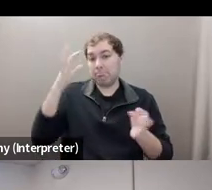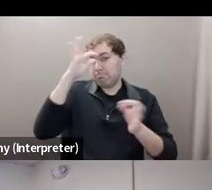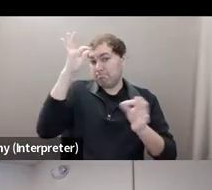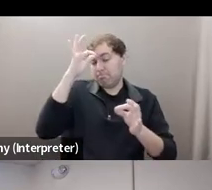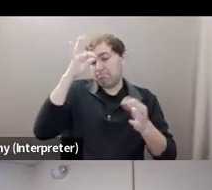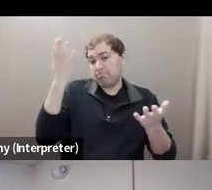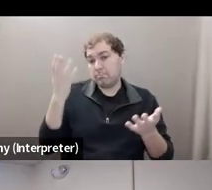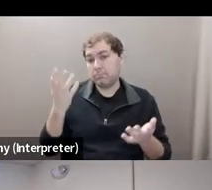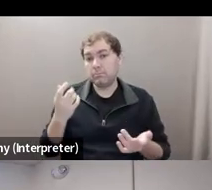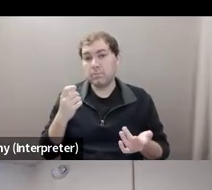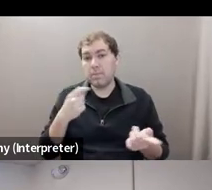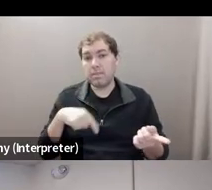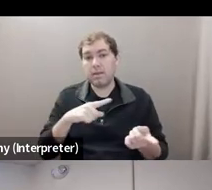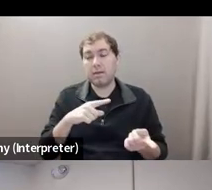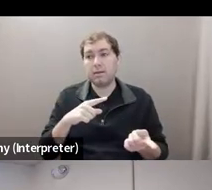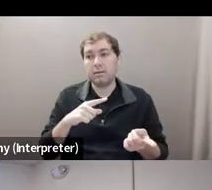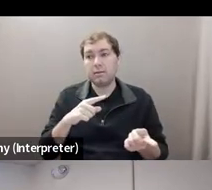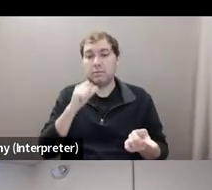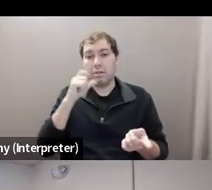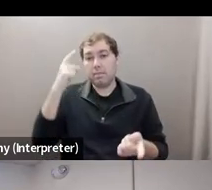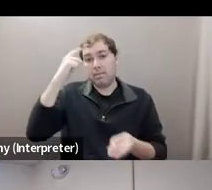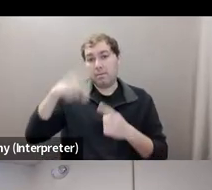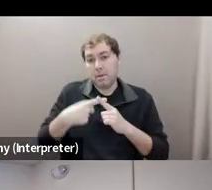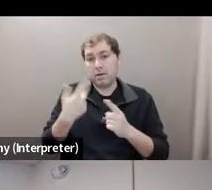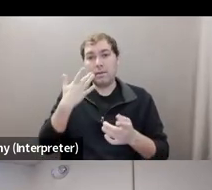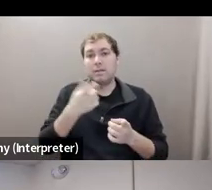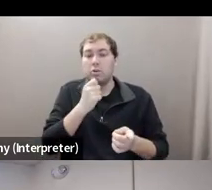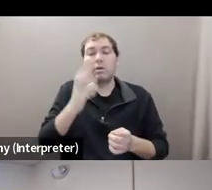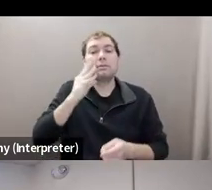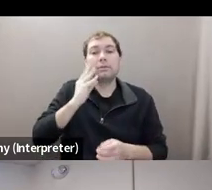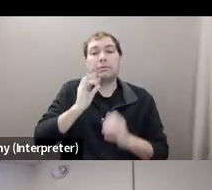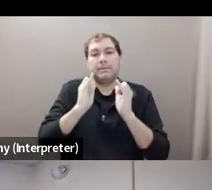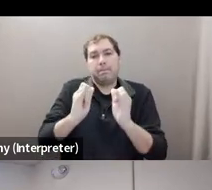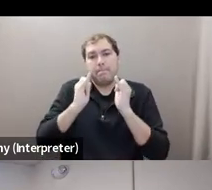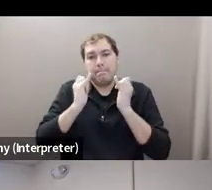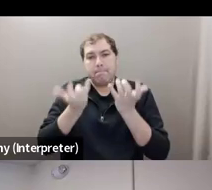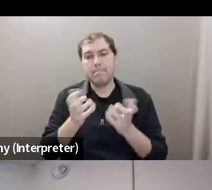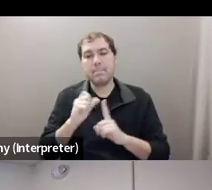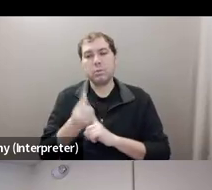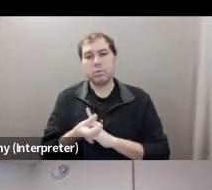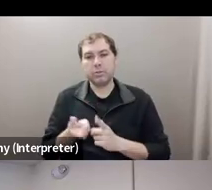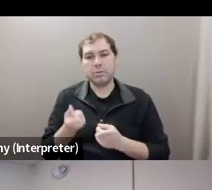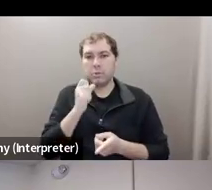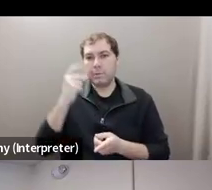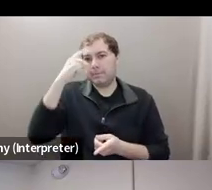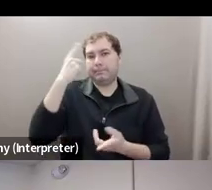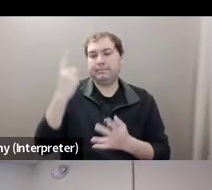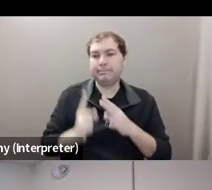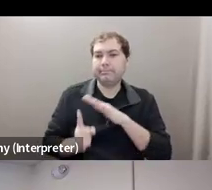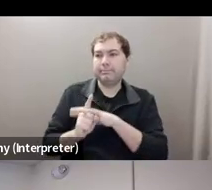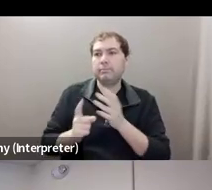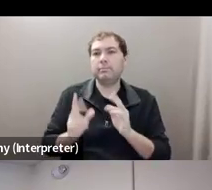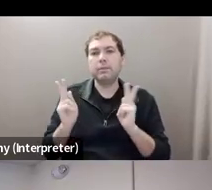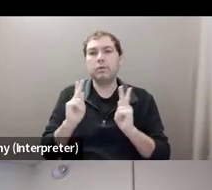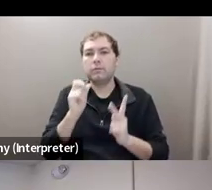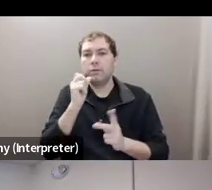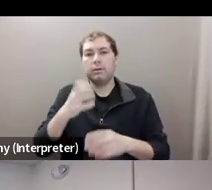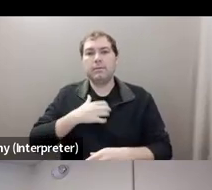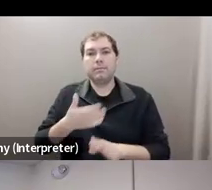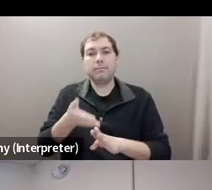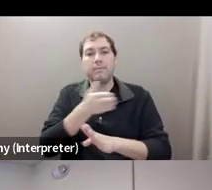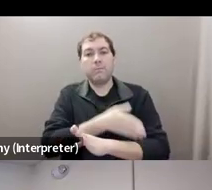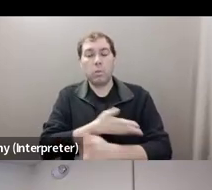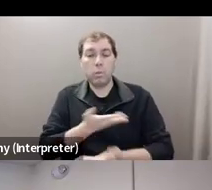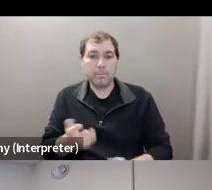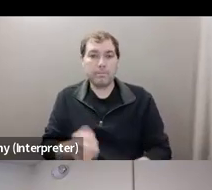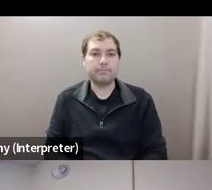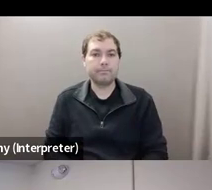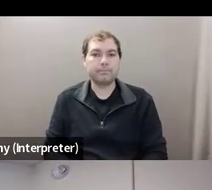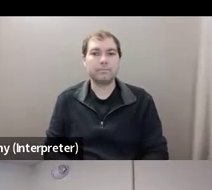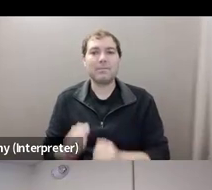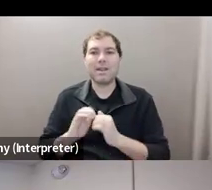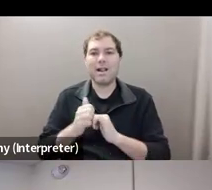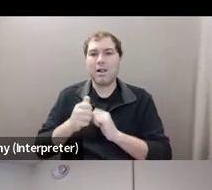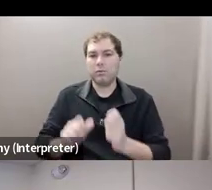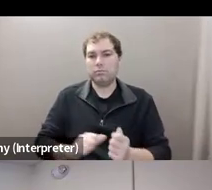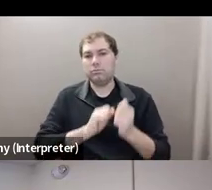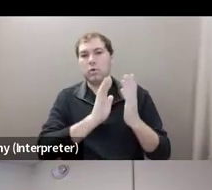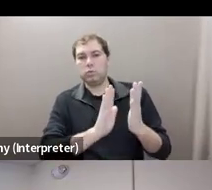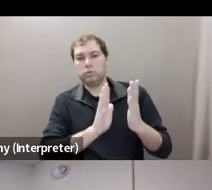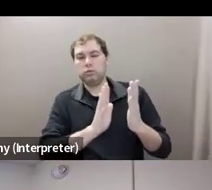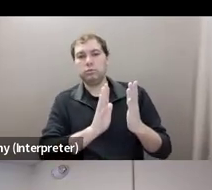Don Posh: they just or wasn't even a thought, because they're not experiencing that situation. So they're not thinking about it, and nobody's complained about it before. So how we approach our advocacy is really,